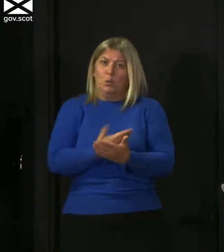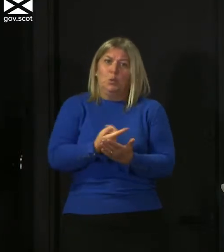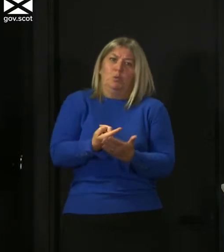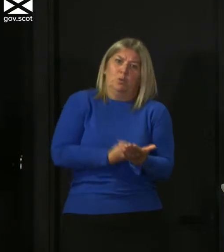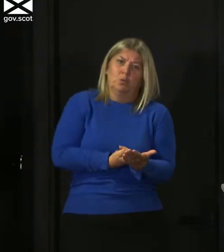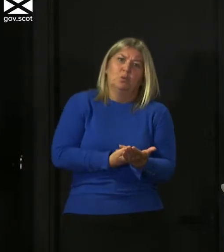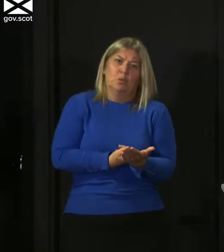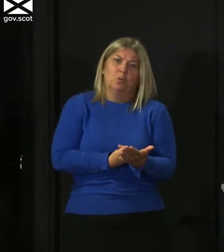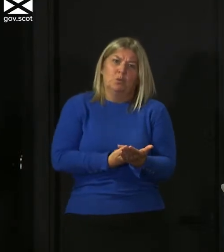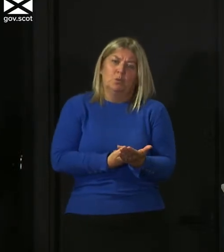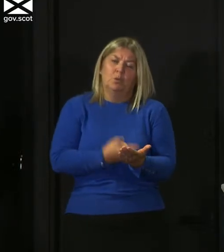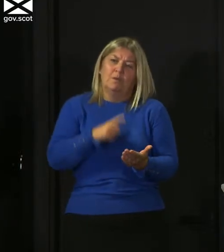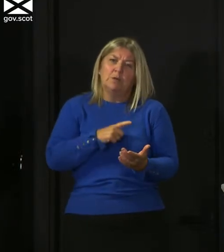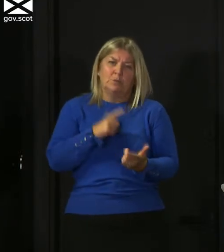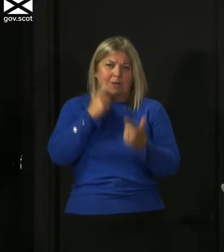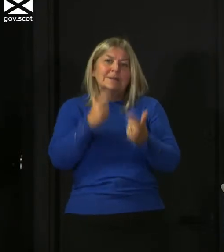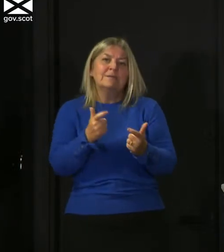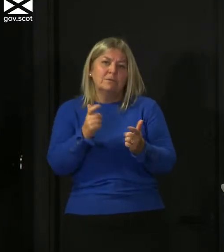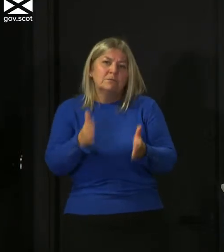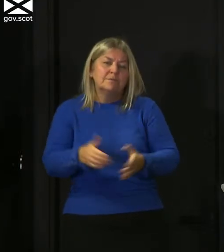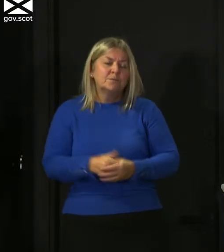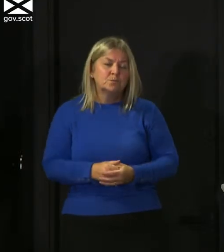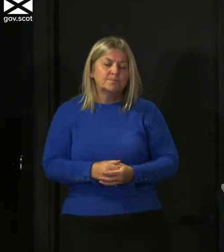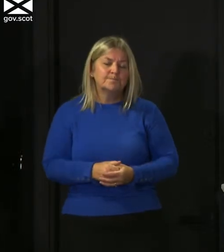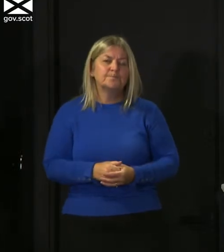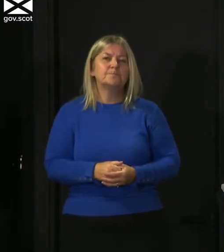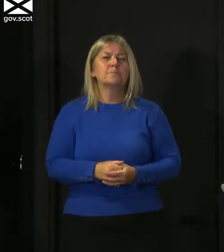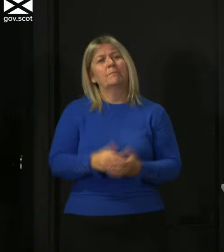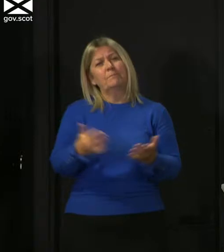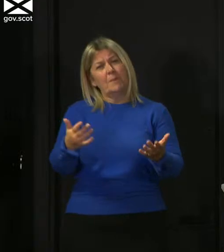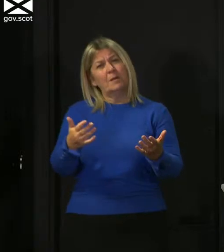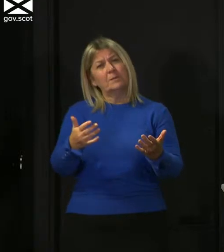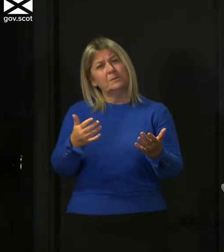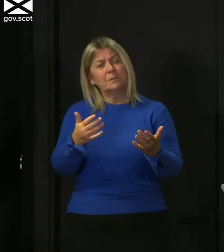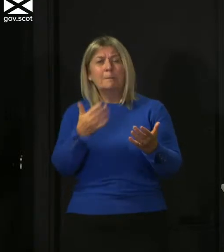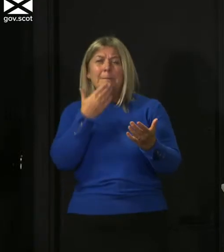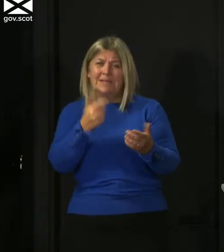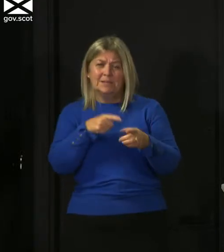take them with as much care as possible. In the meantime please follow the rules that